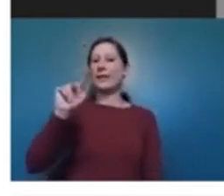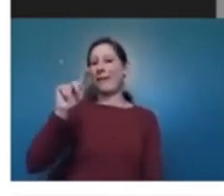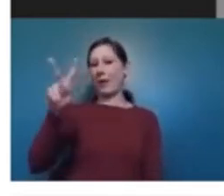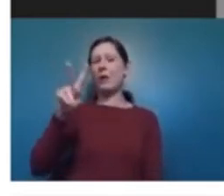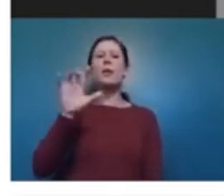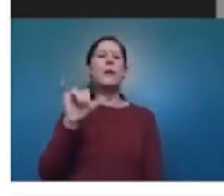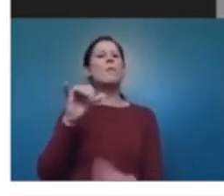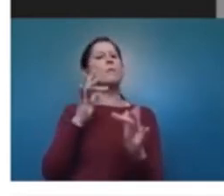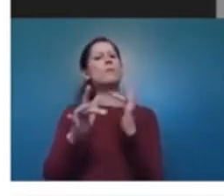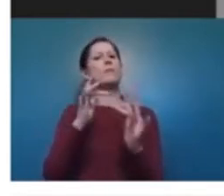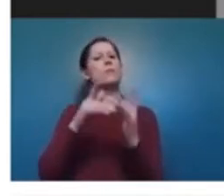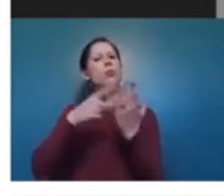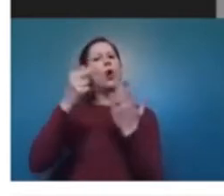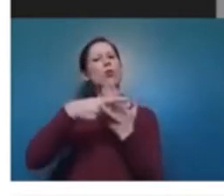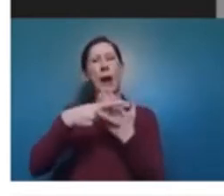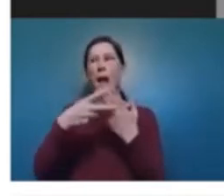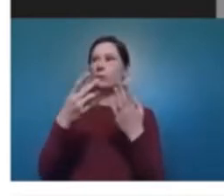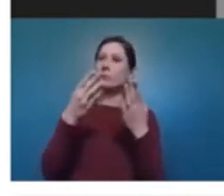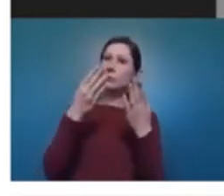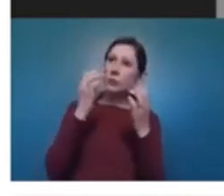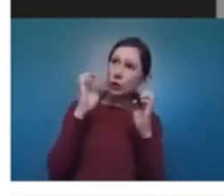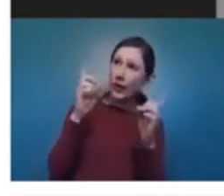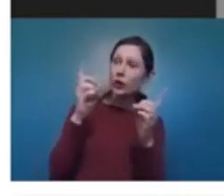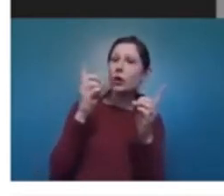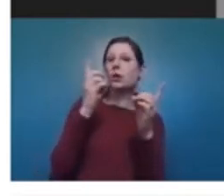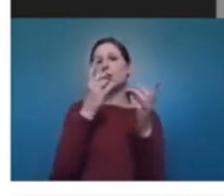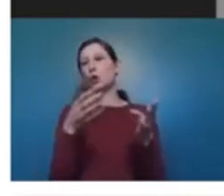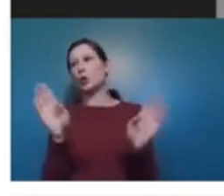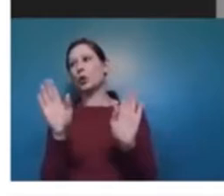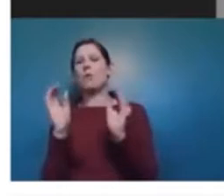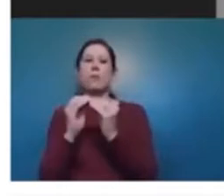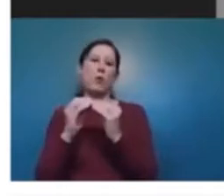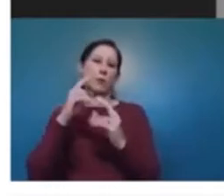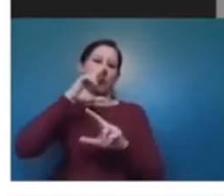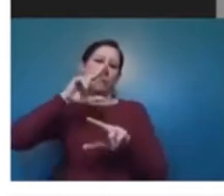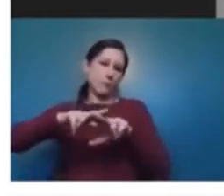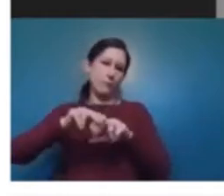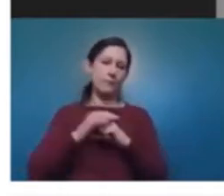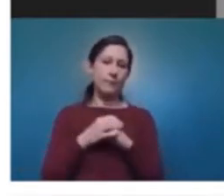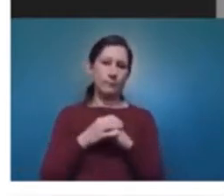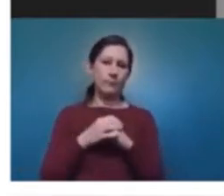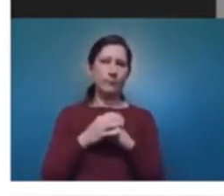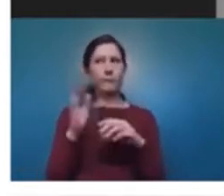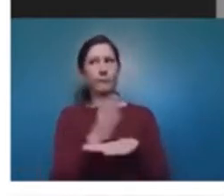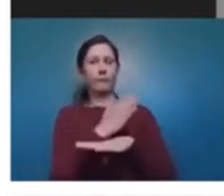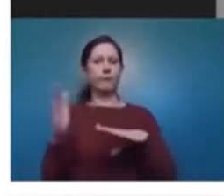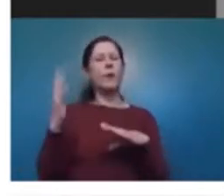online programming ranging from the educational to more pure entertainment. Why we've done this is to continue to engage